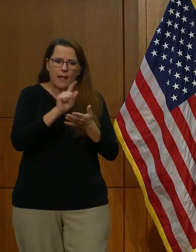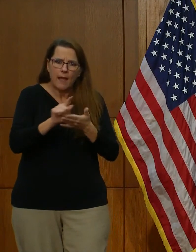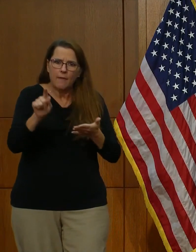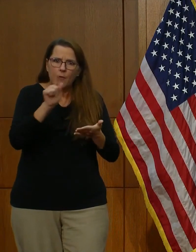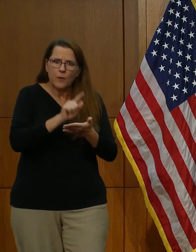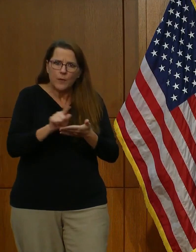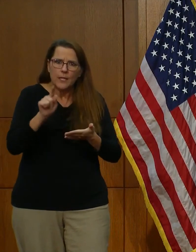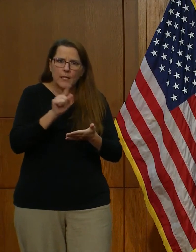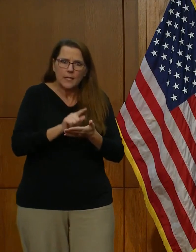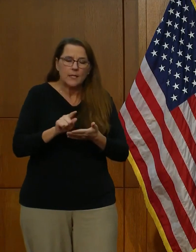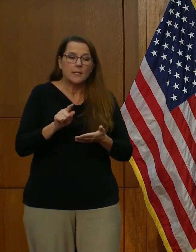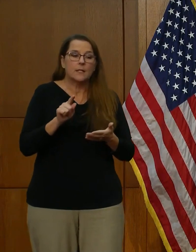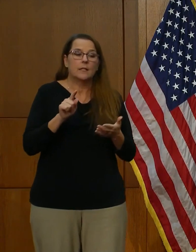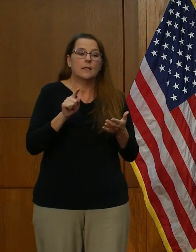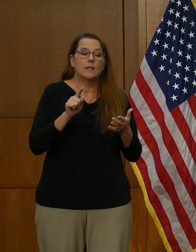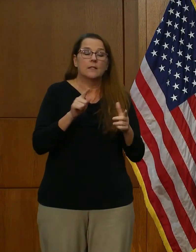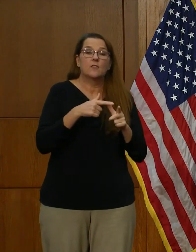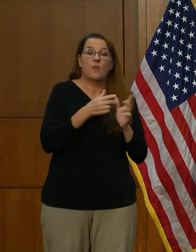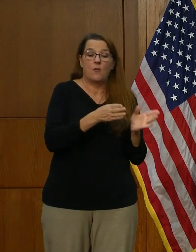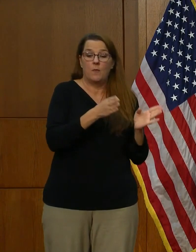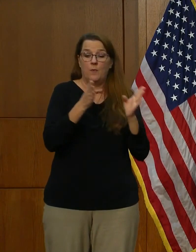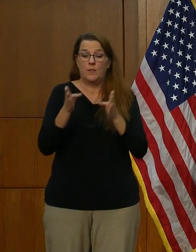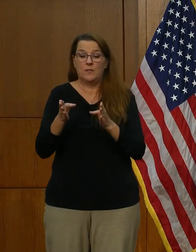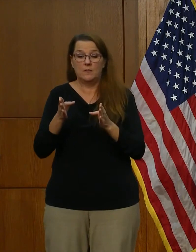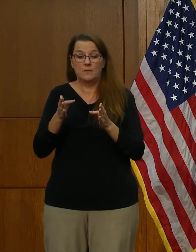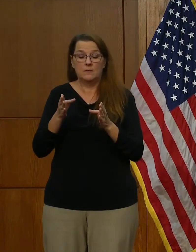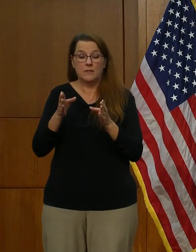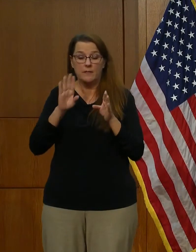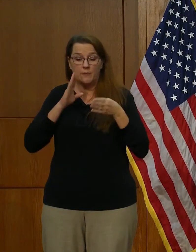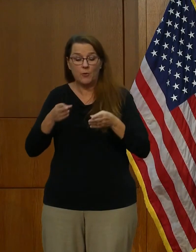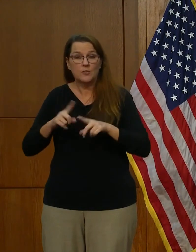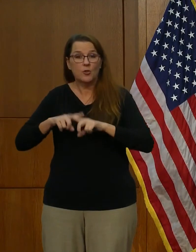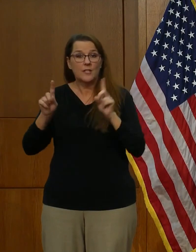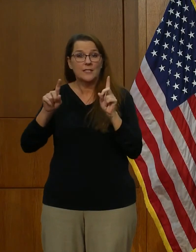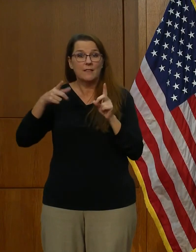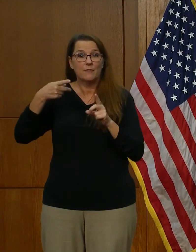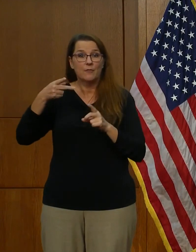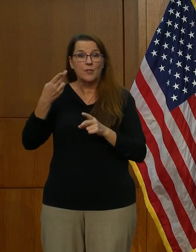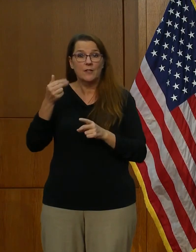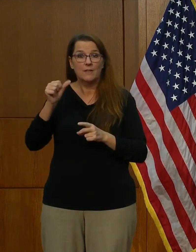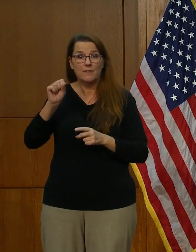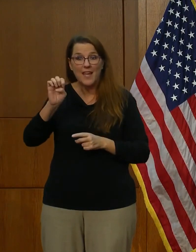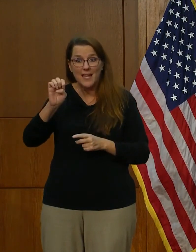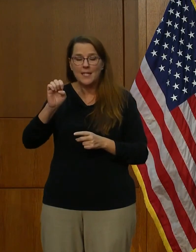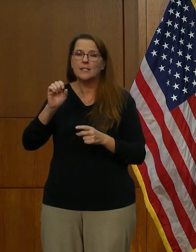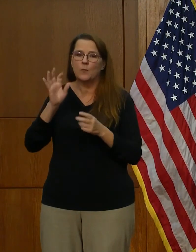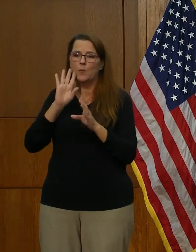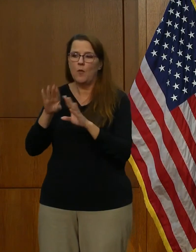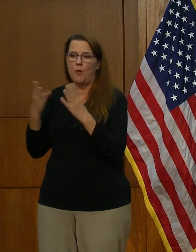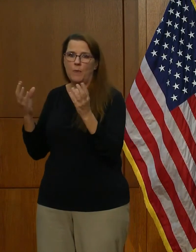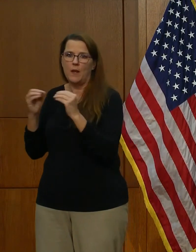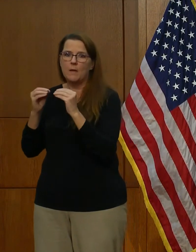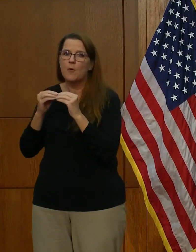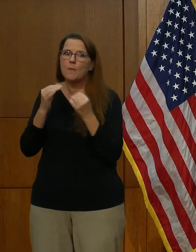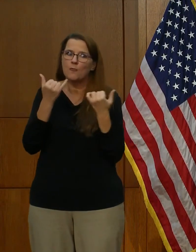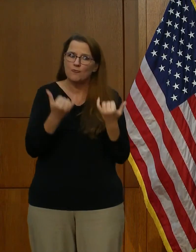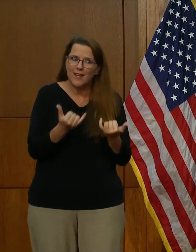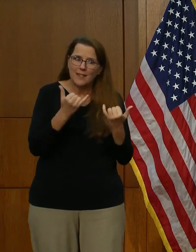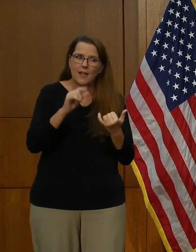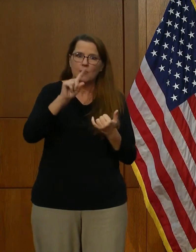CONTINUE TO ASSESS THE DATA ON A WEEKLY BASIS AT SOME POINT WHEN WE MOVED TO A DIFFERENT PHASE OF THE RESPONSE WILL OPEN